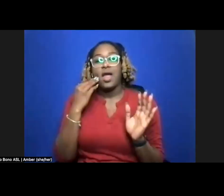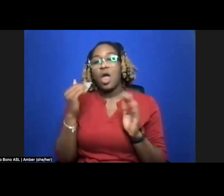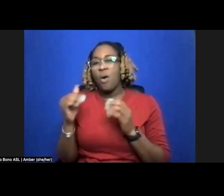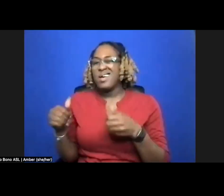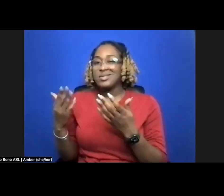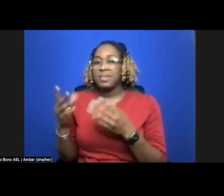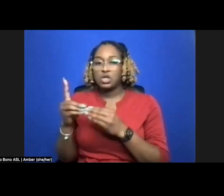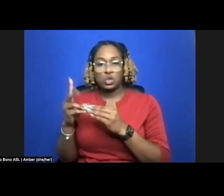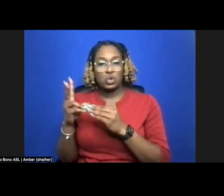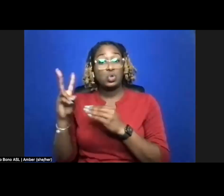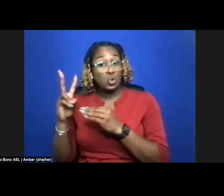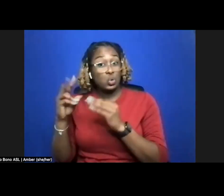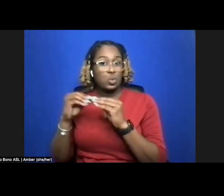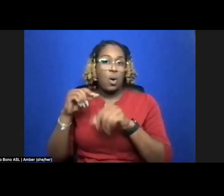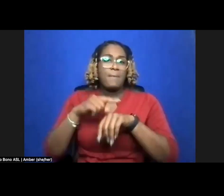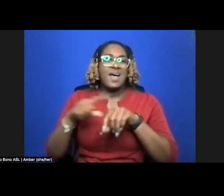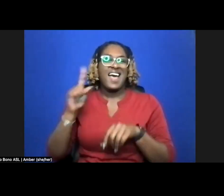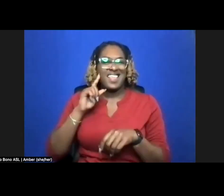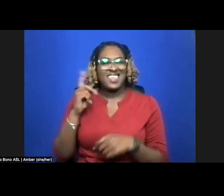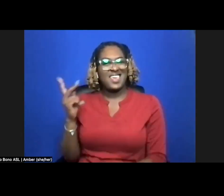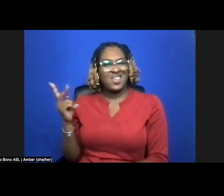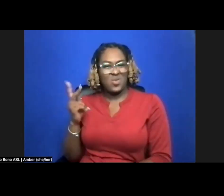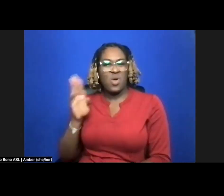One of the ones I think Destiny and I are gonna discuss. So there'll be a little